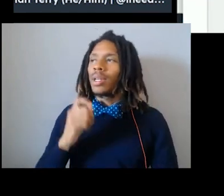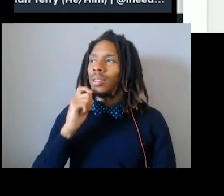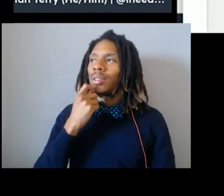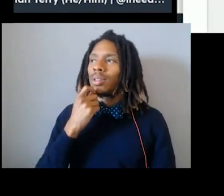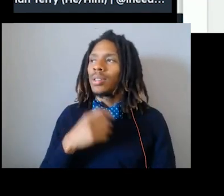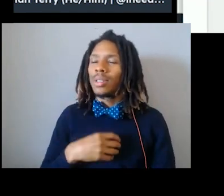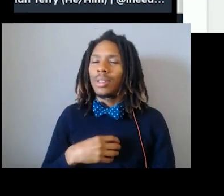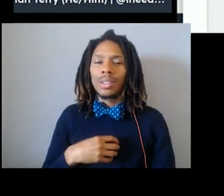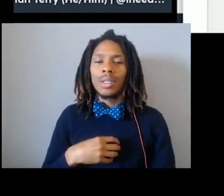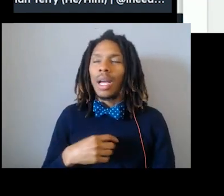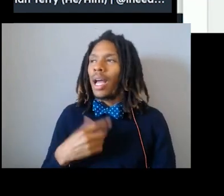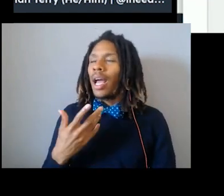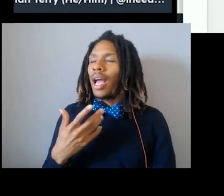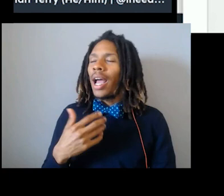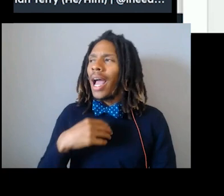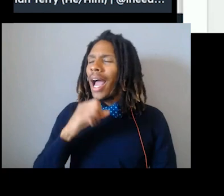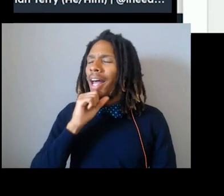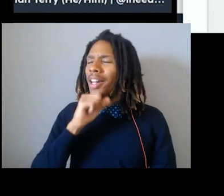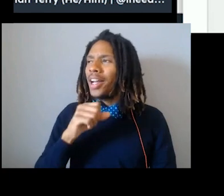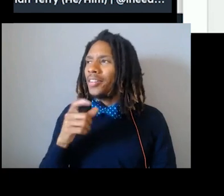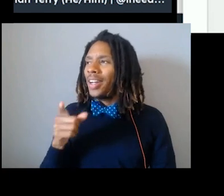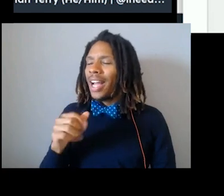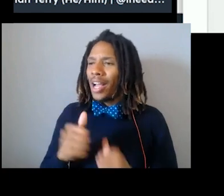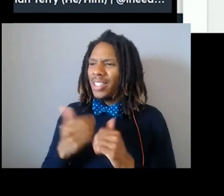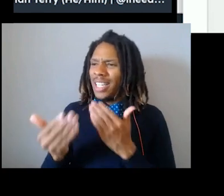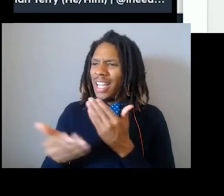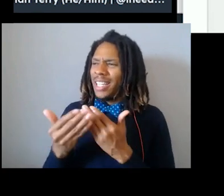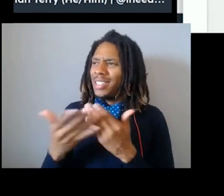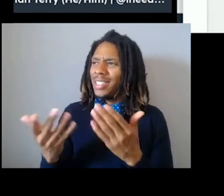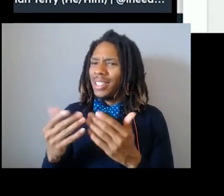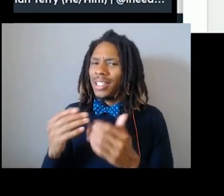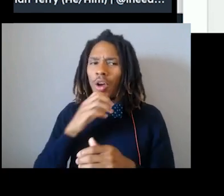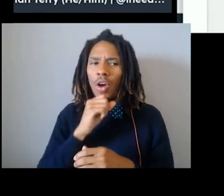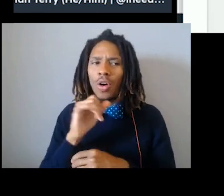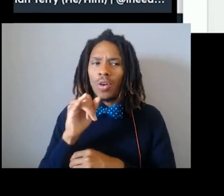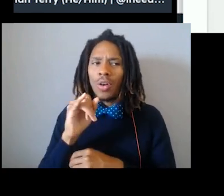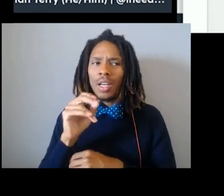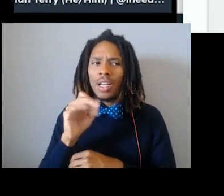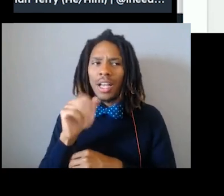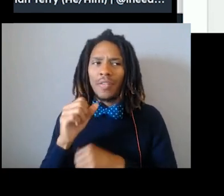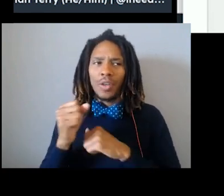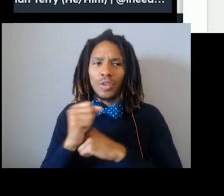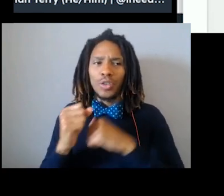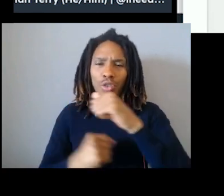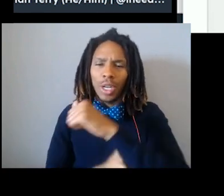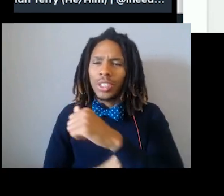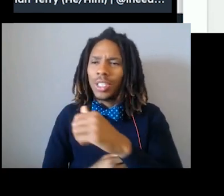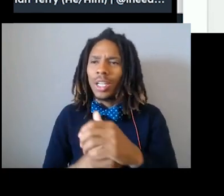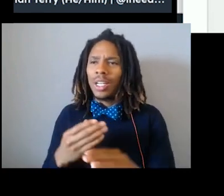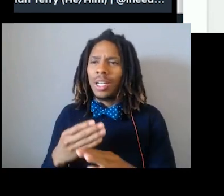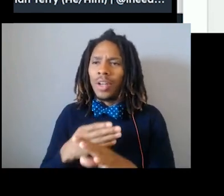And I love how much easier to get again, an old infrastructure guy used to do in three tier architecture and while we could've done this,